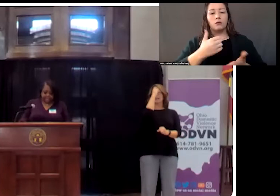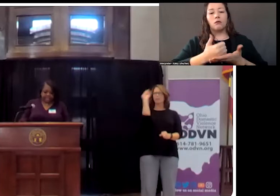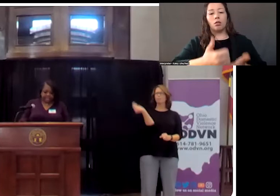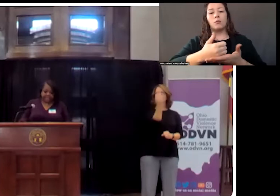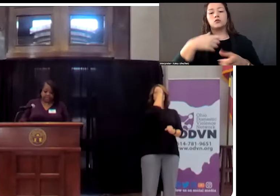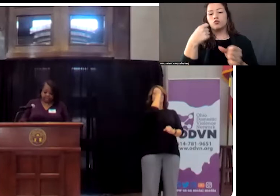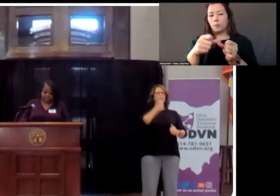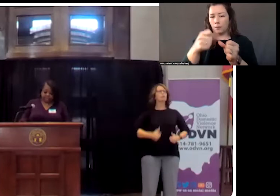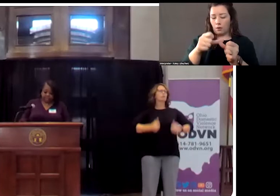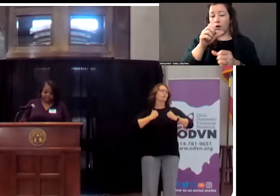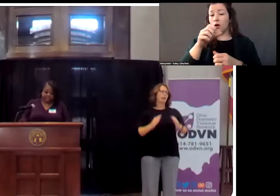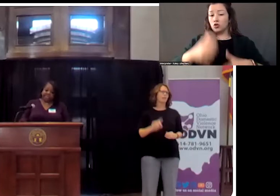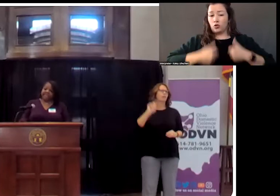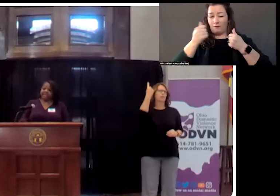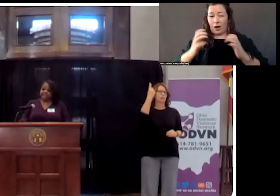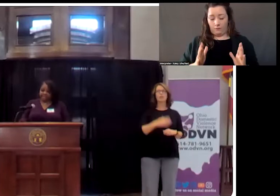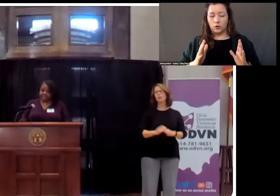I'd like to welcome and thank Kellie